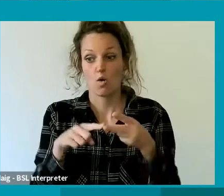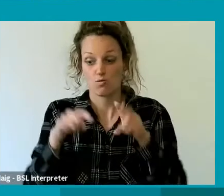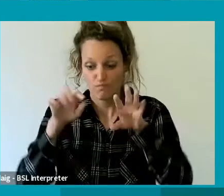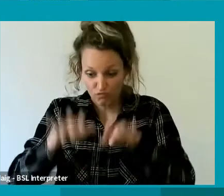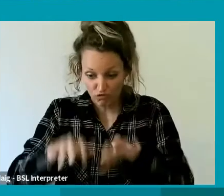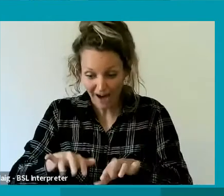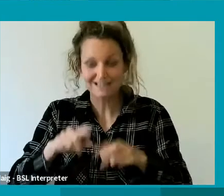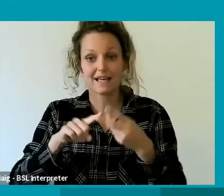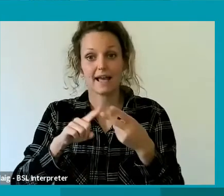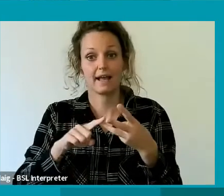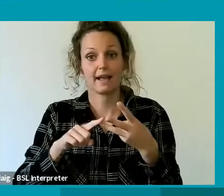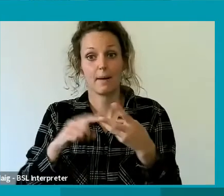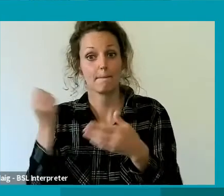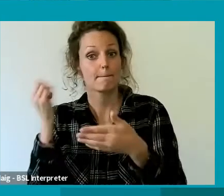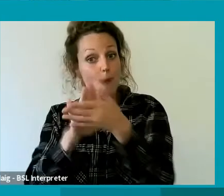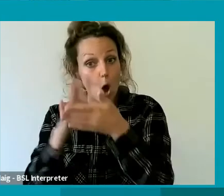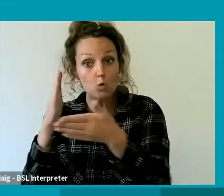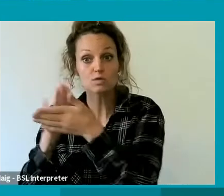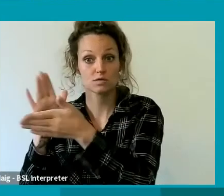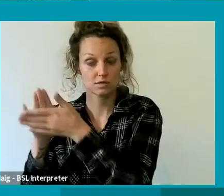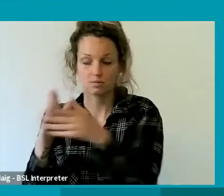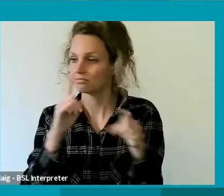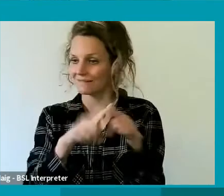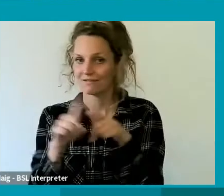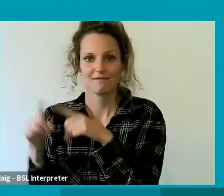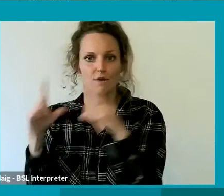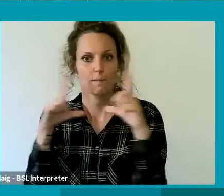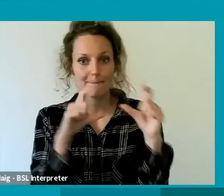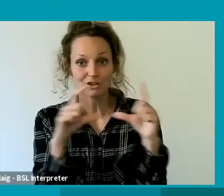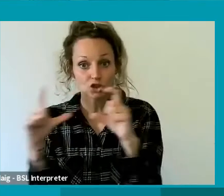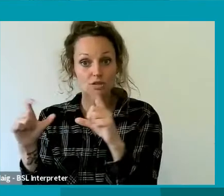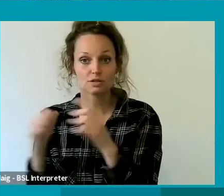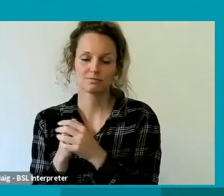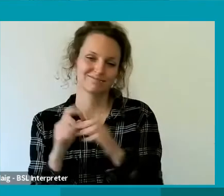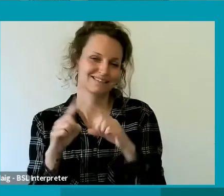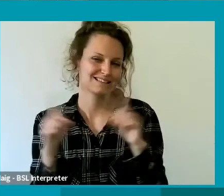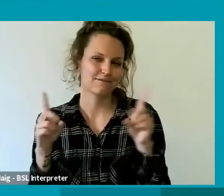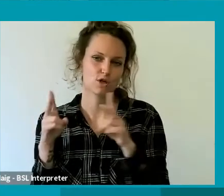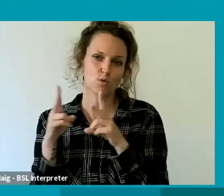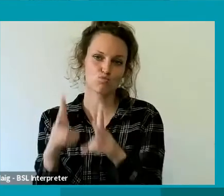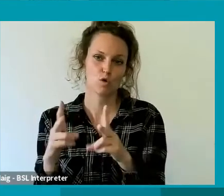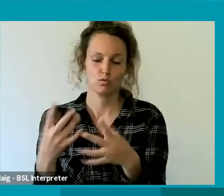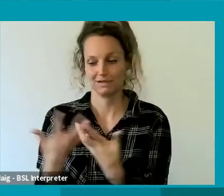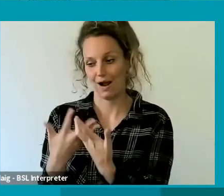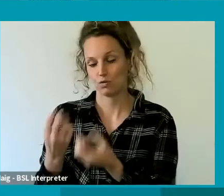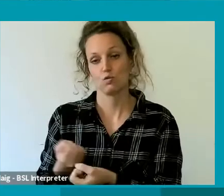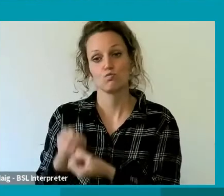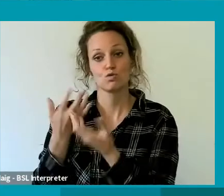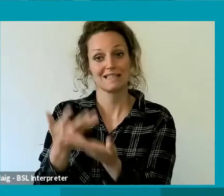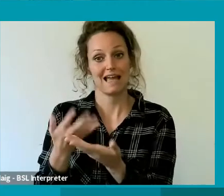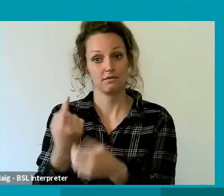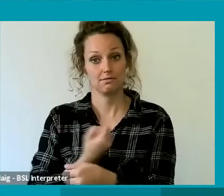It's a whole different approach to how you present and pitch yourself and your skills and your talents.